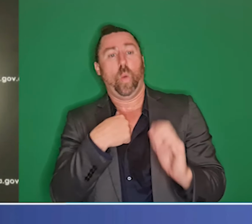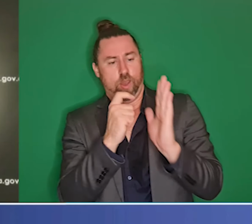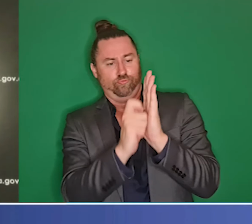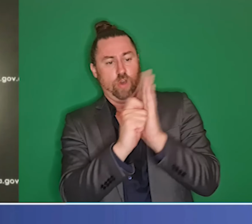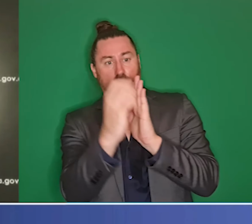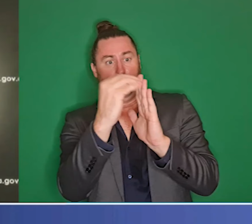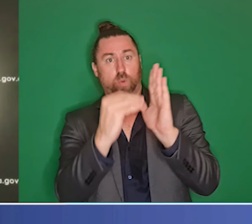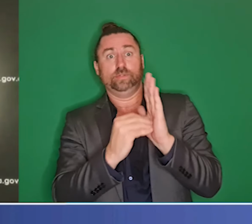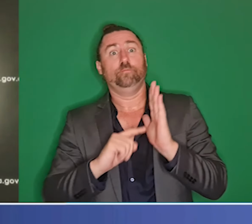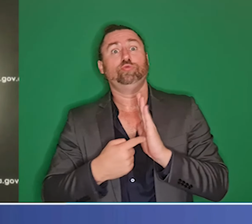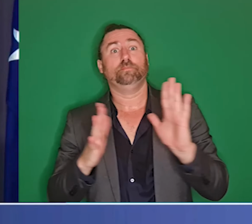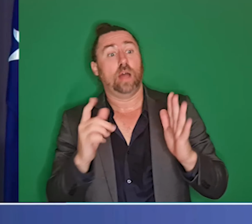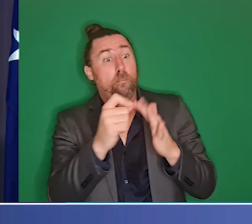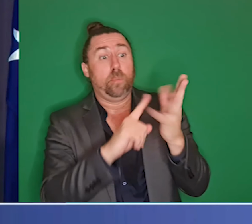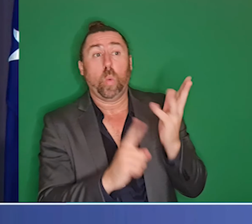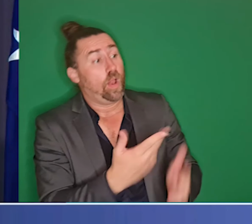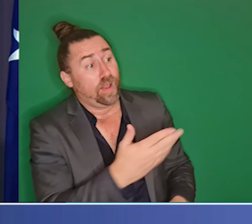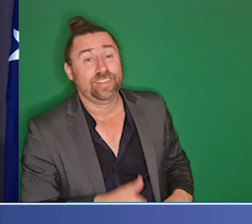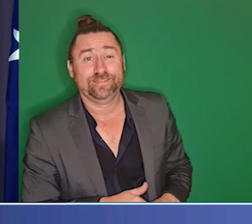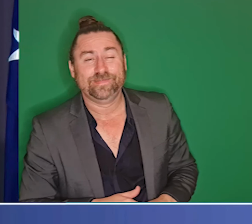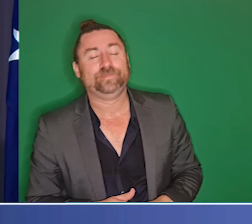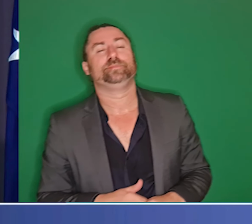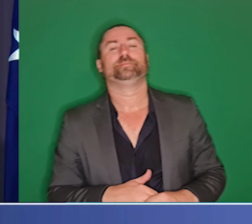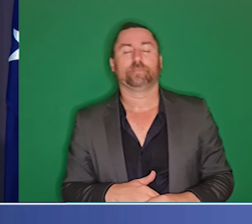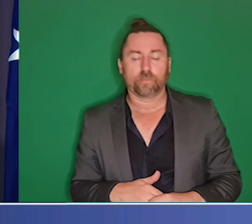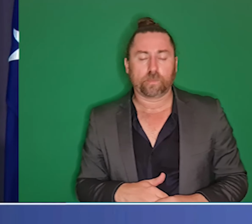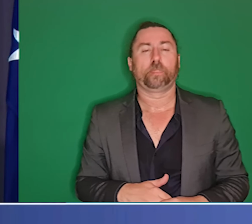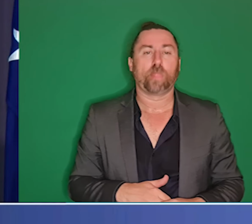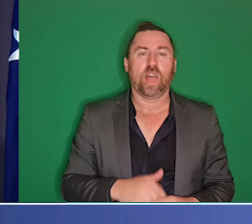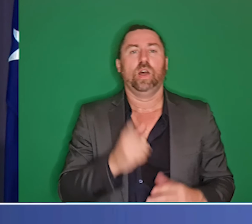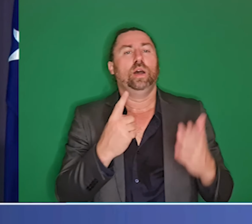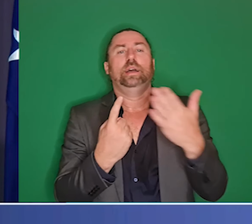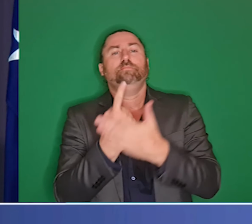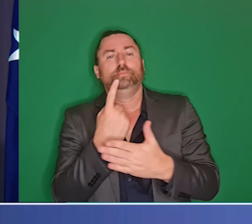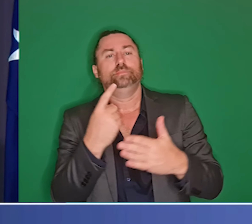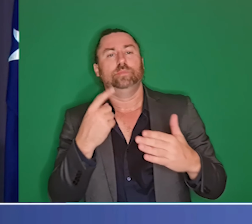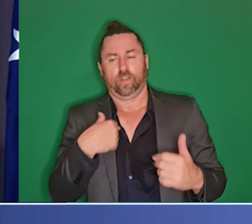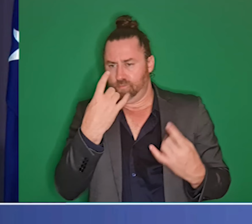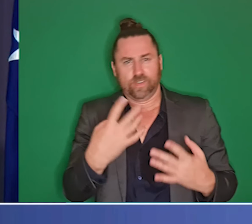So I'll leave it at that. Paul? So, in terms of what's happening, I said in my opening remarks